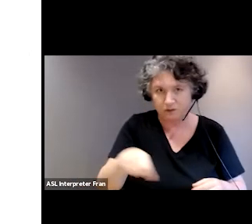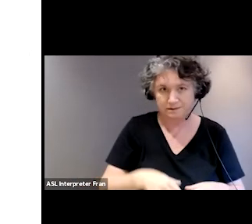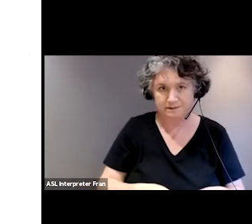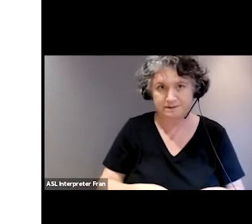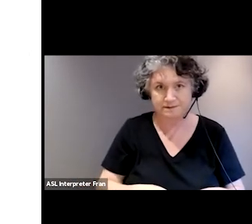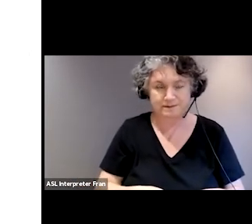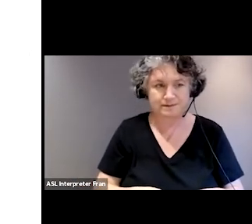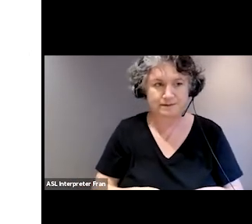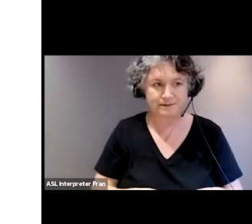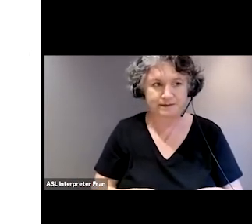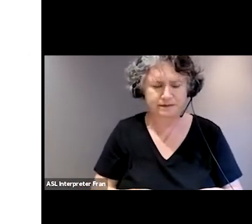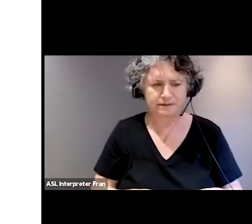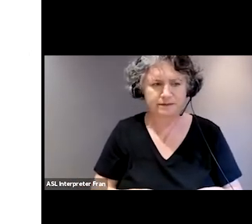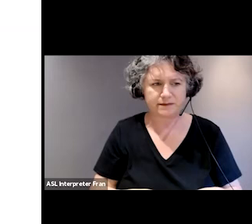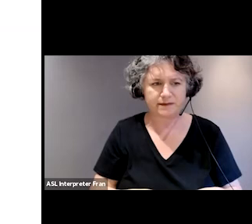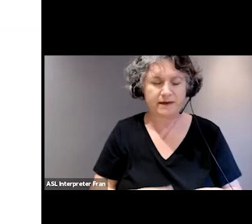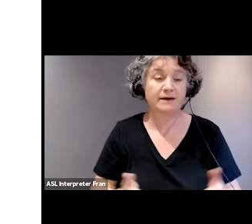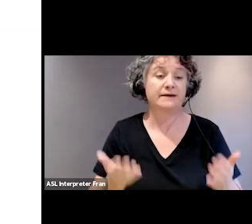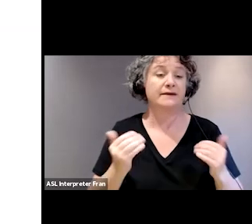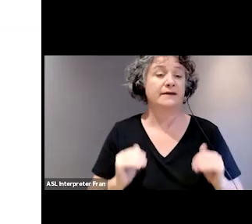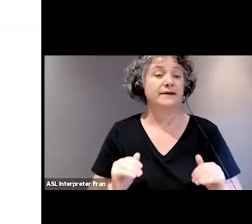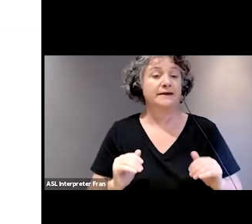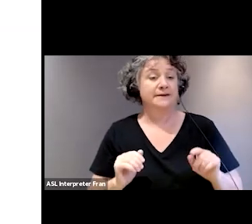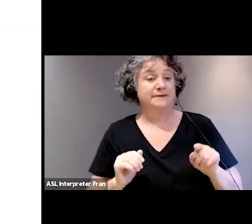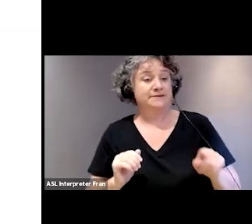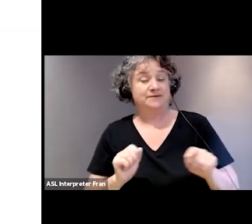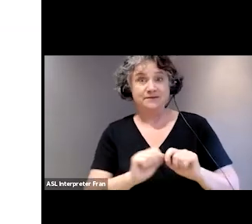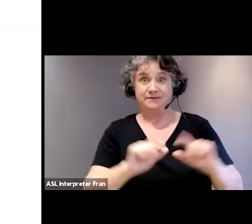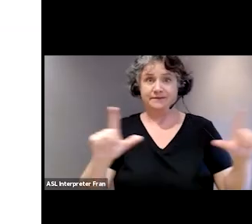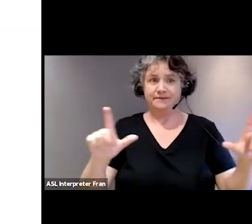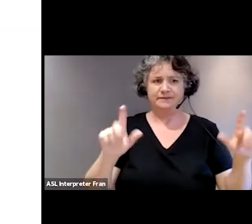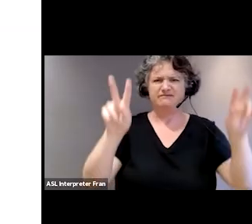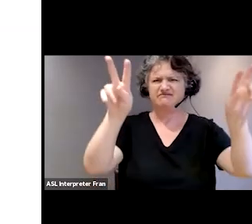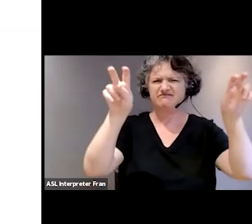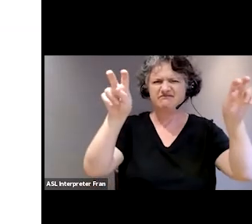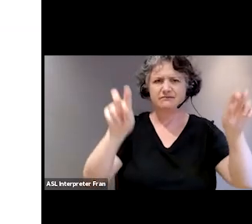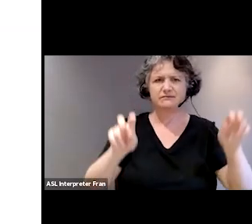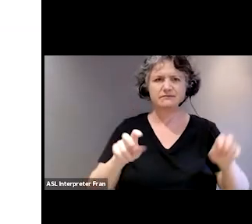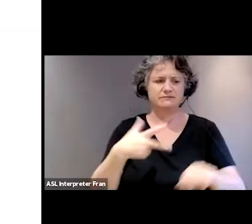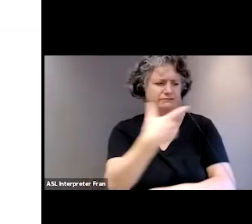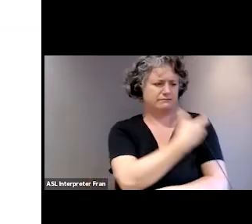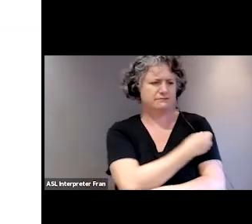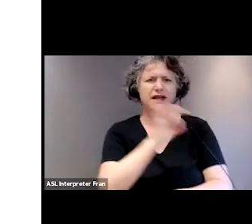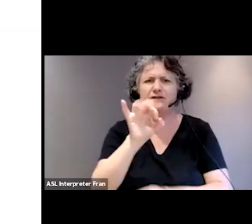isolate until you can rule COVID out. So before you enter any business, before you